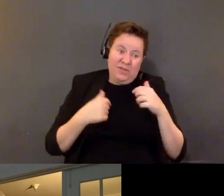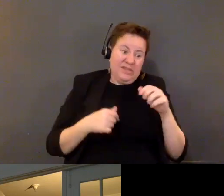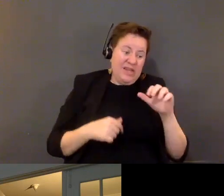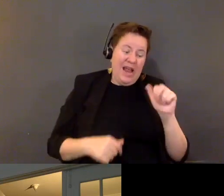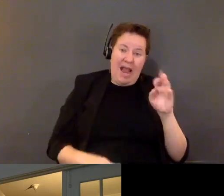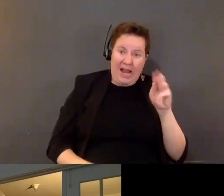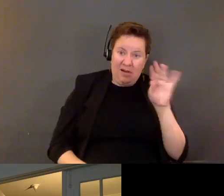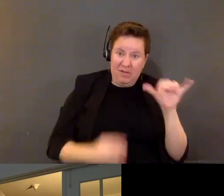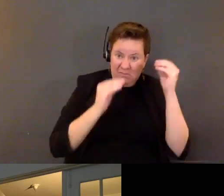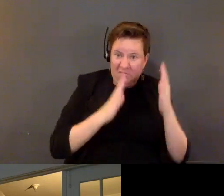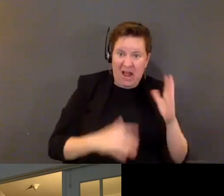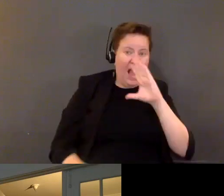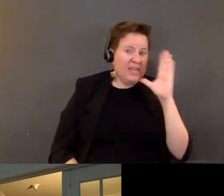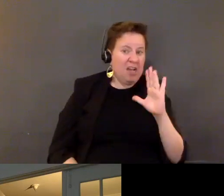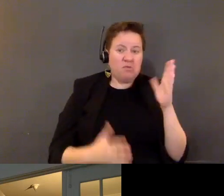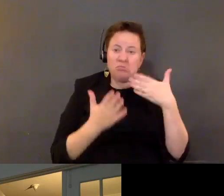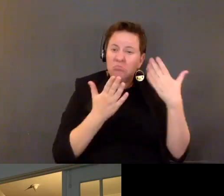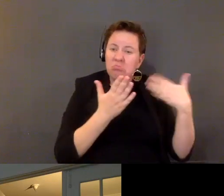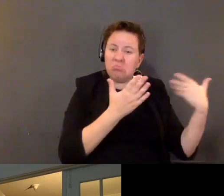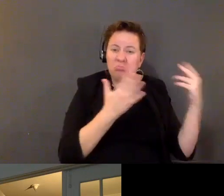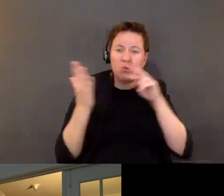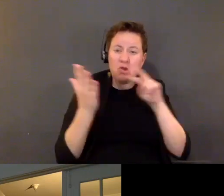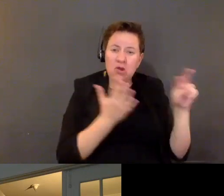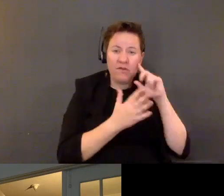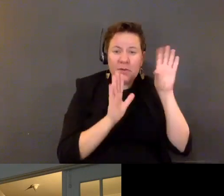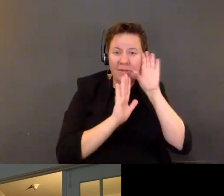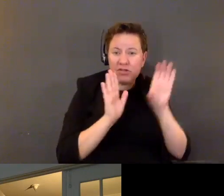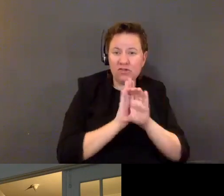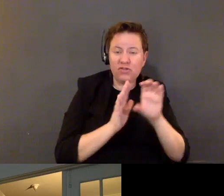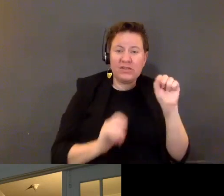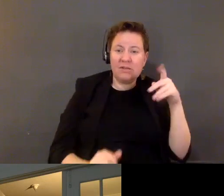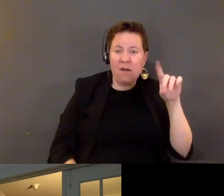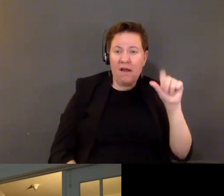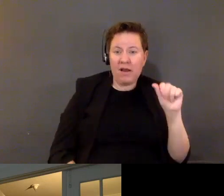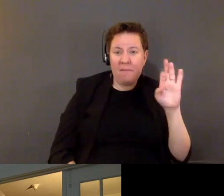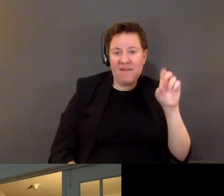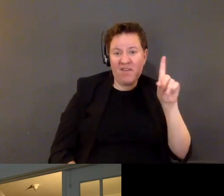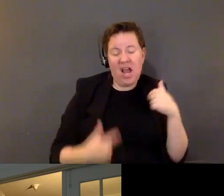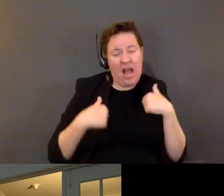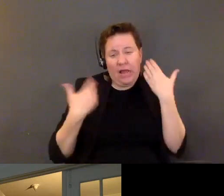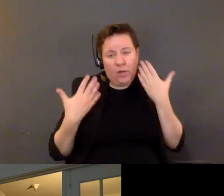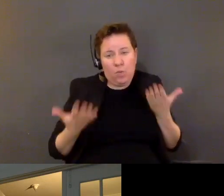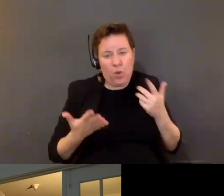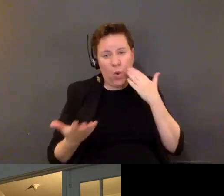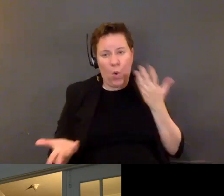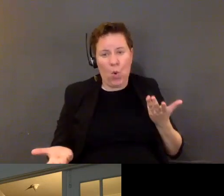for photos of spina bifida deep down i'd not wanted to know i leaned my forehead against the